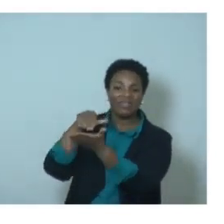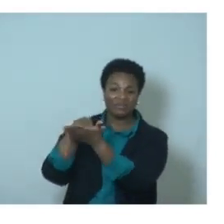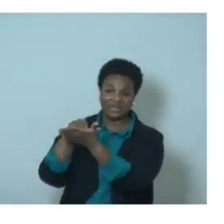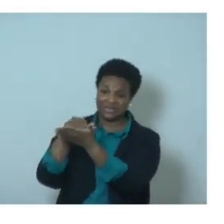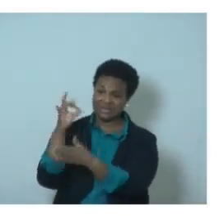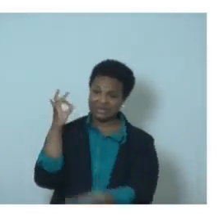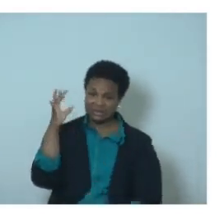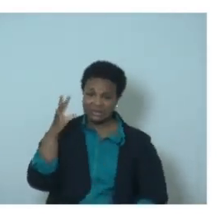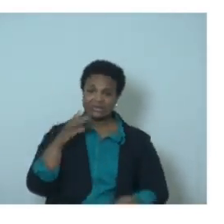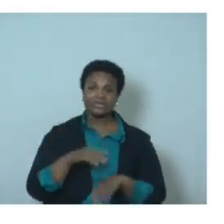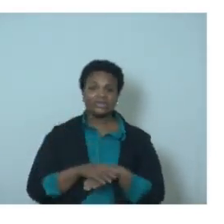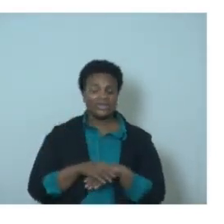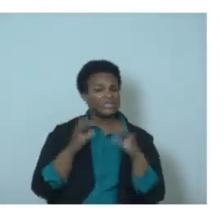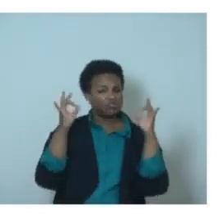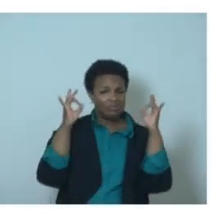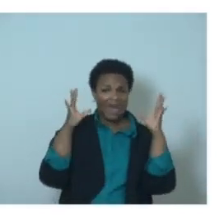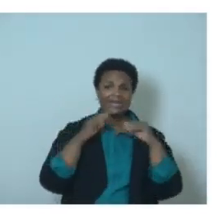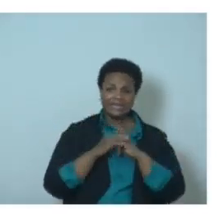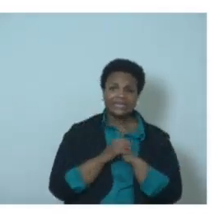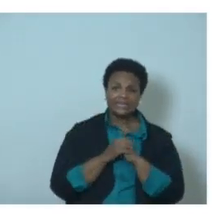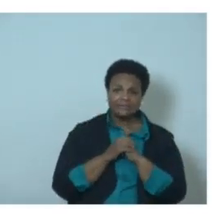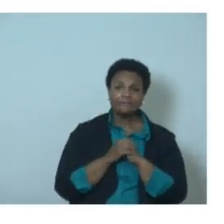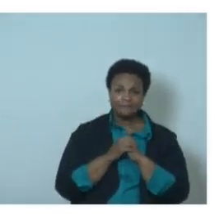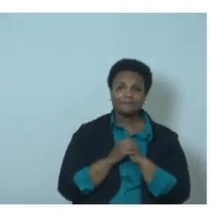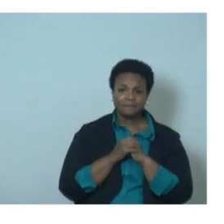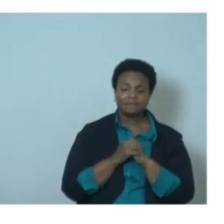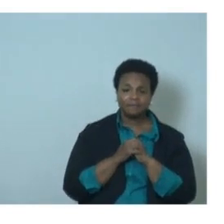ALMOST 30,000 CASES AND A THOUSAND DEATHS.